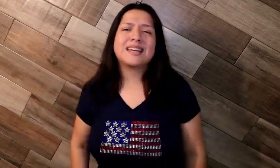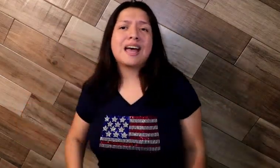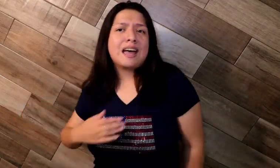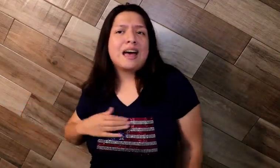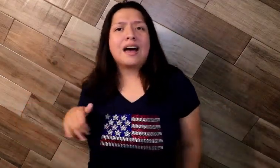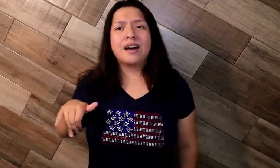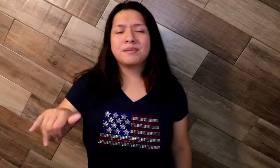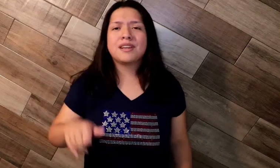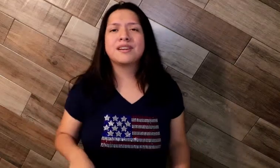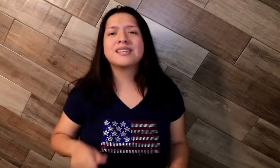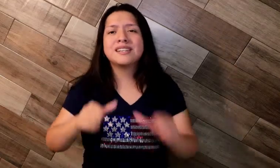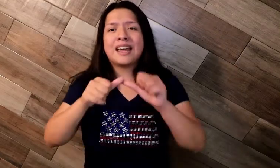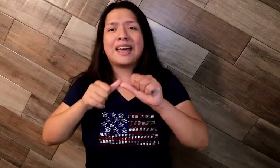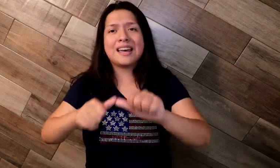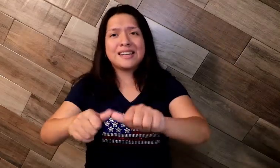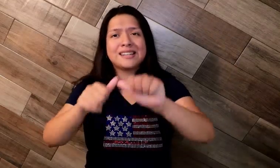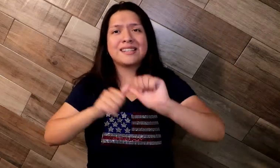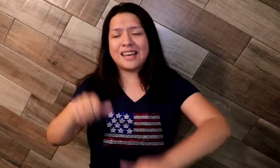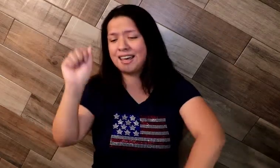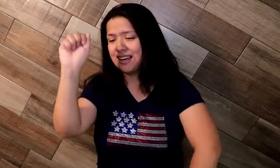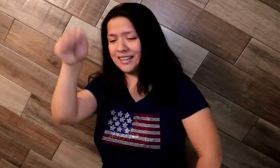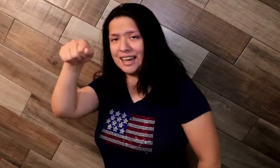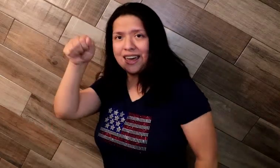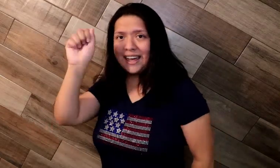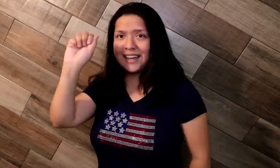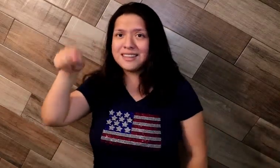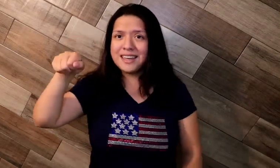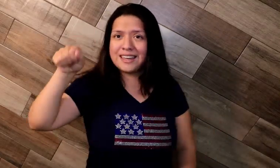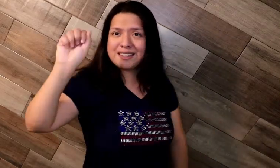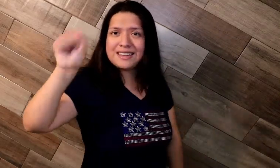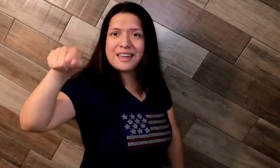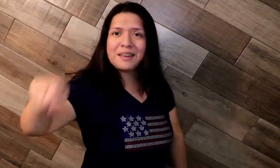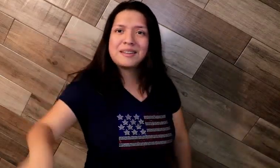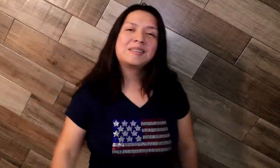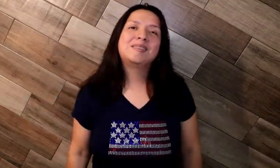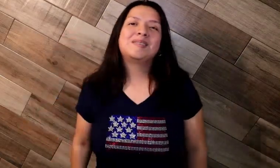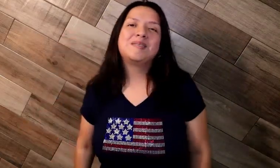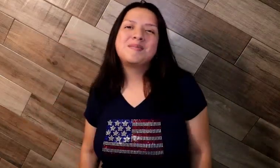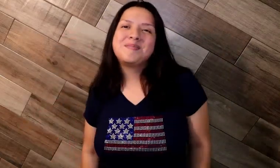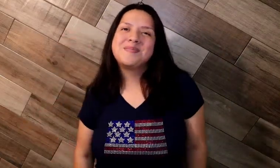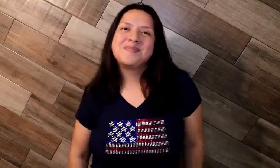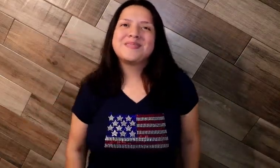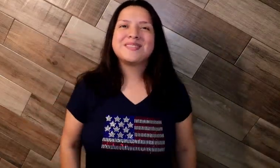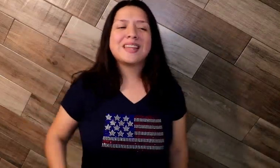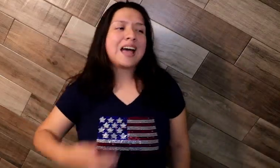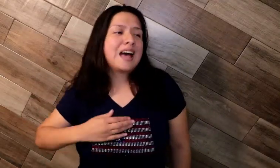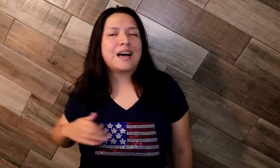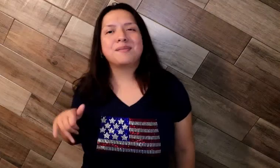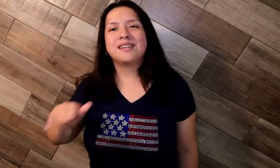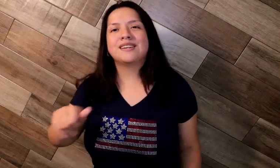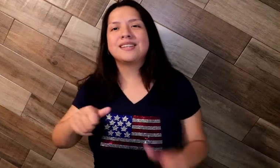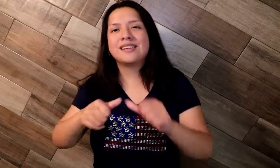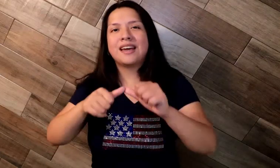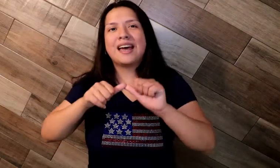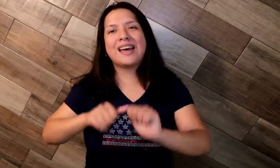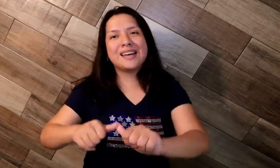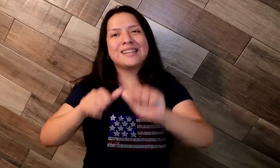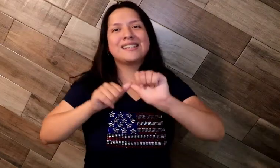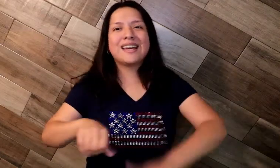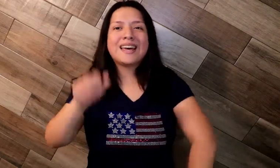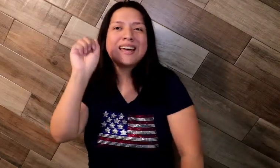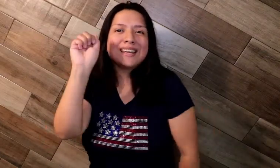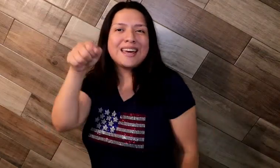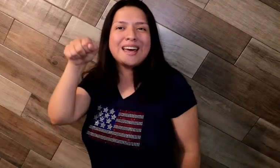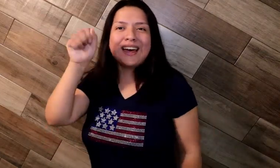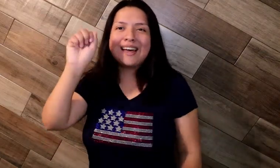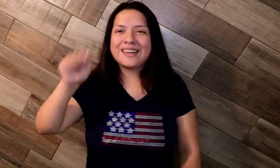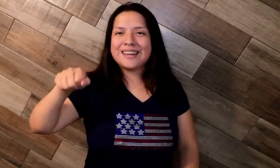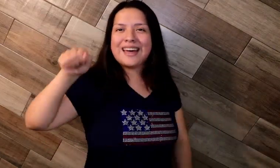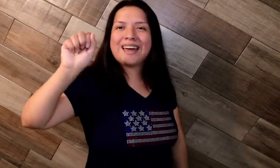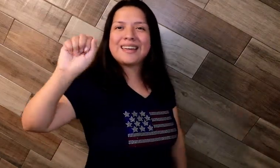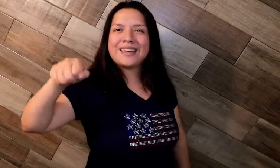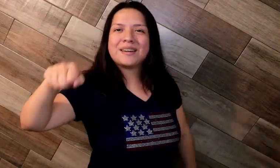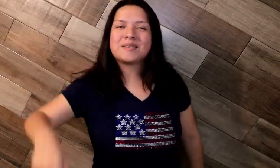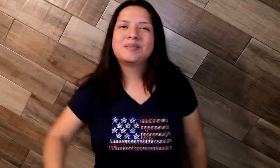I'm still standing (Yeah, yeah, yeah)